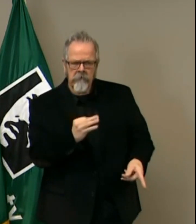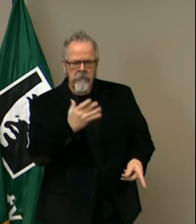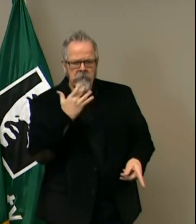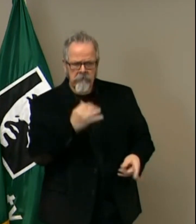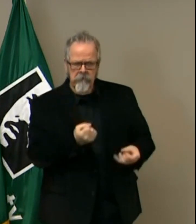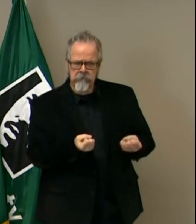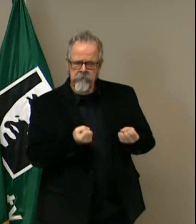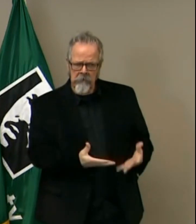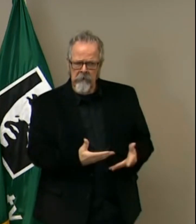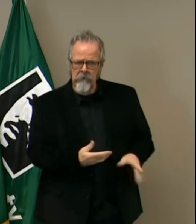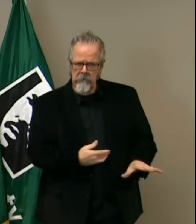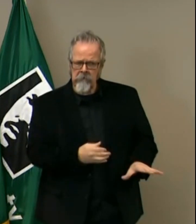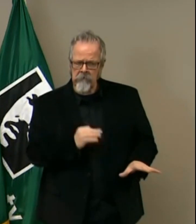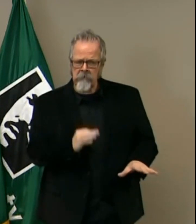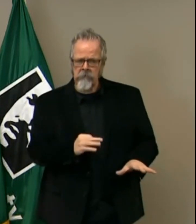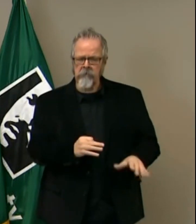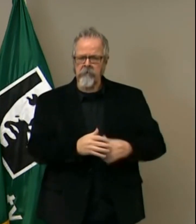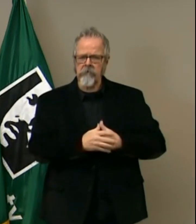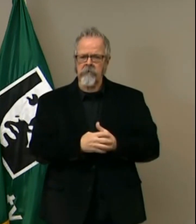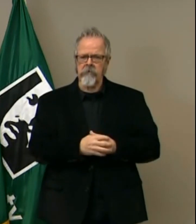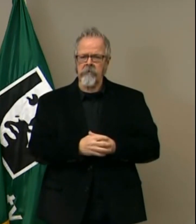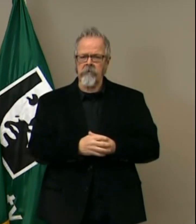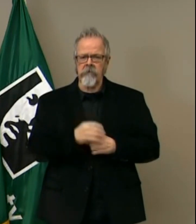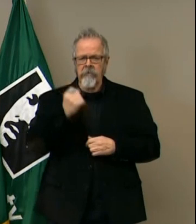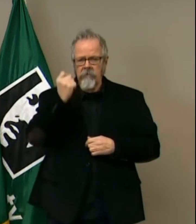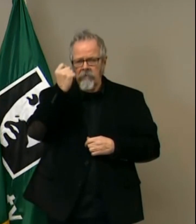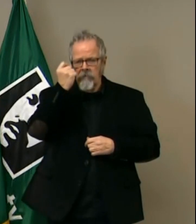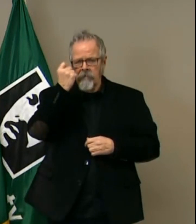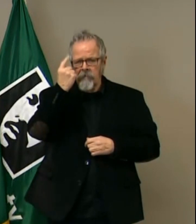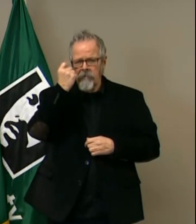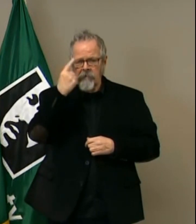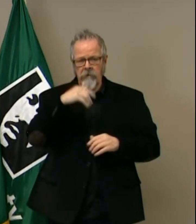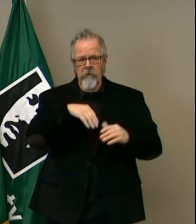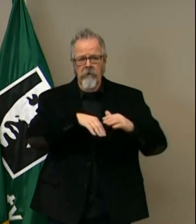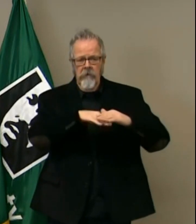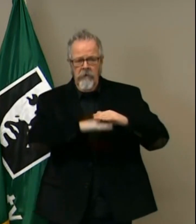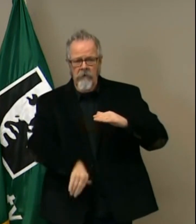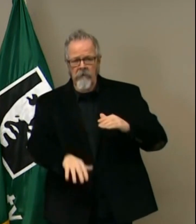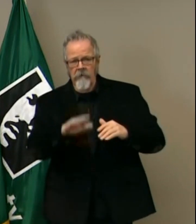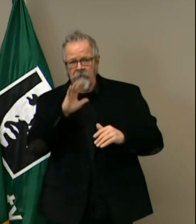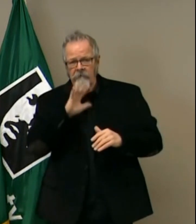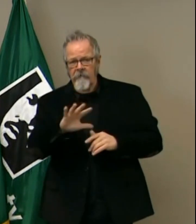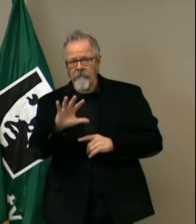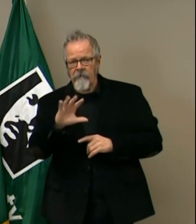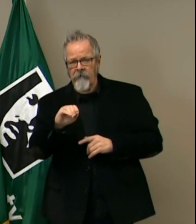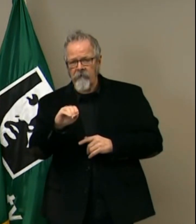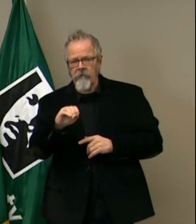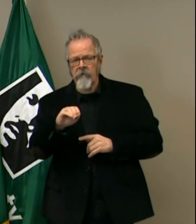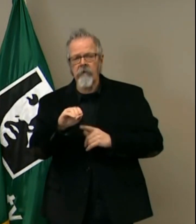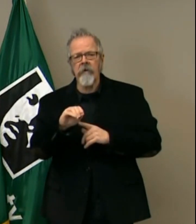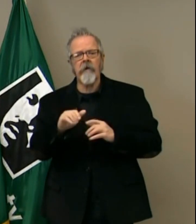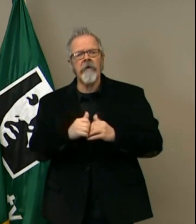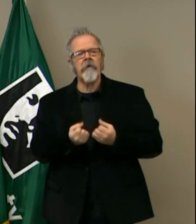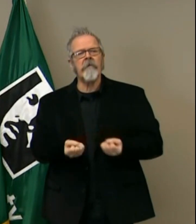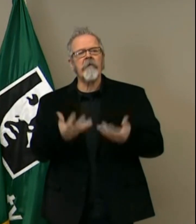you might have a mortality rate of 0.4% and it gets lower as you go lower on the